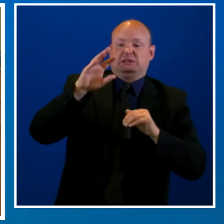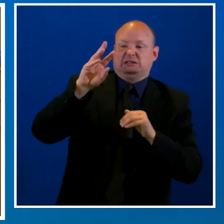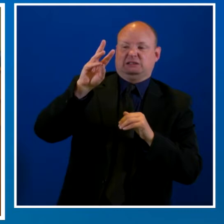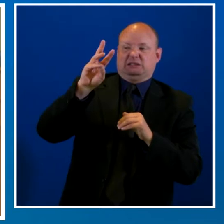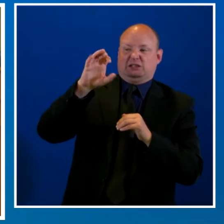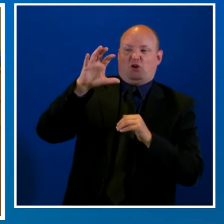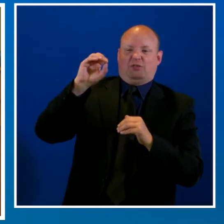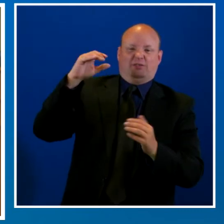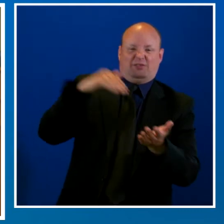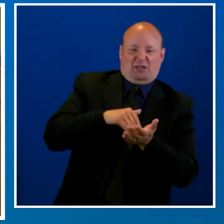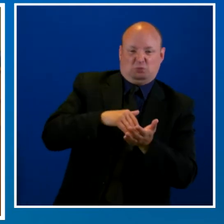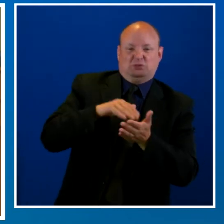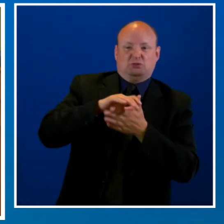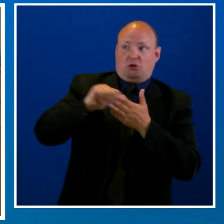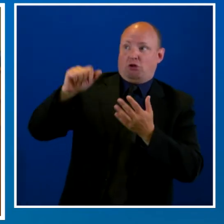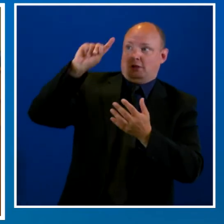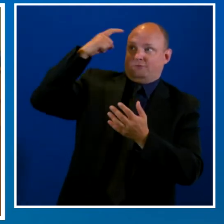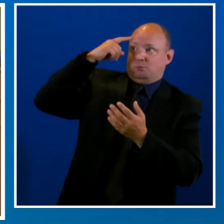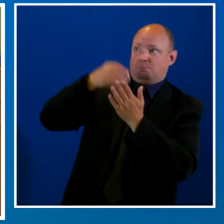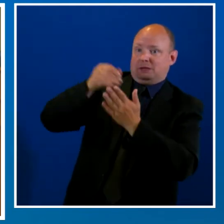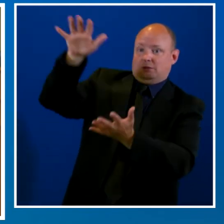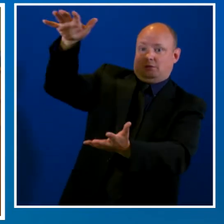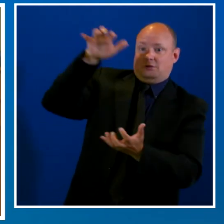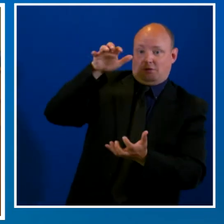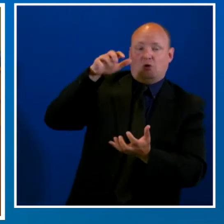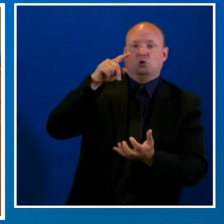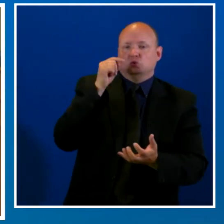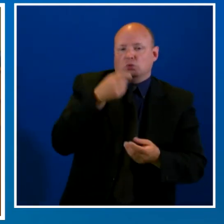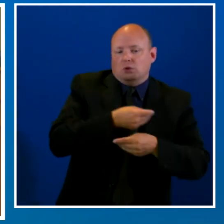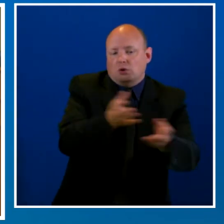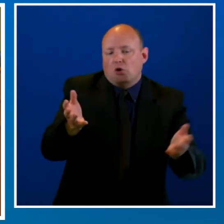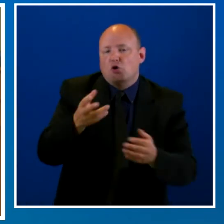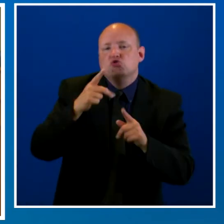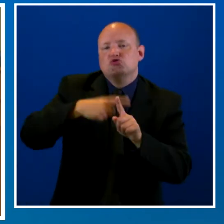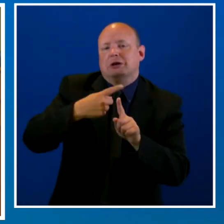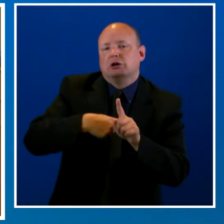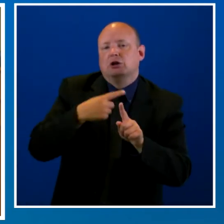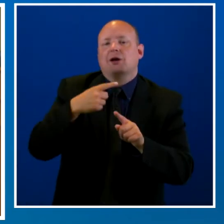assist renters is predicted to be available beginning in July.